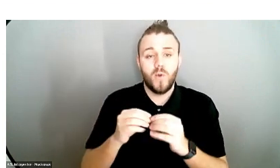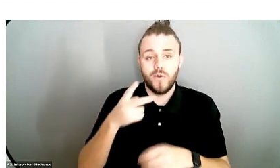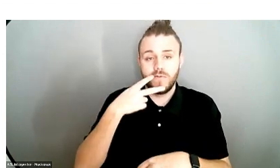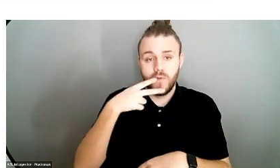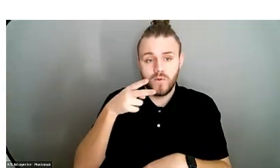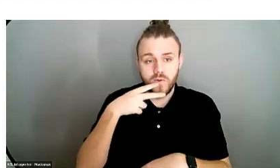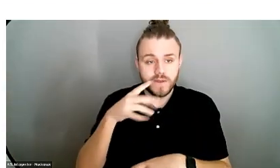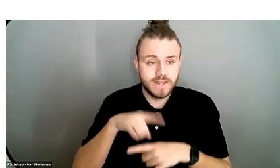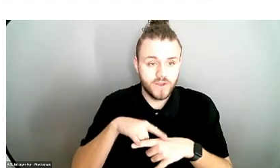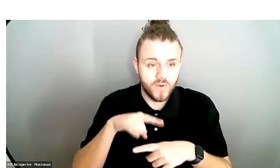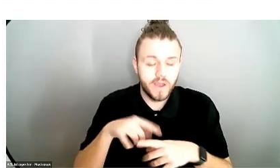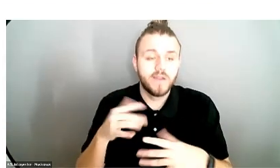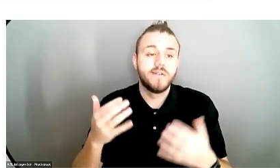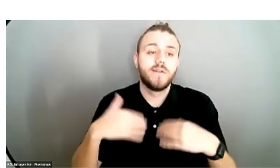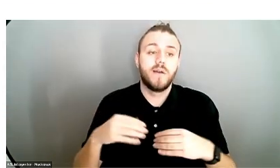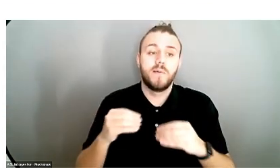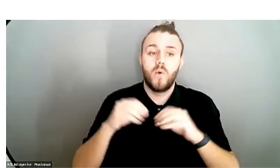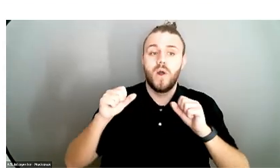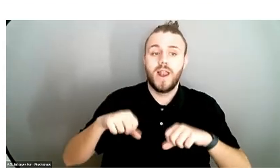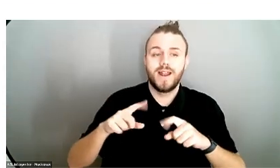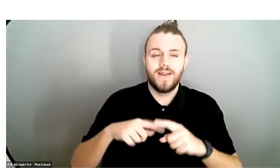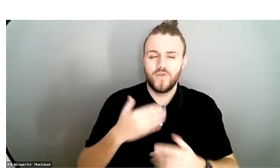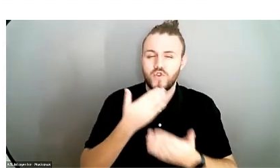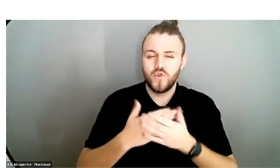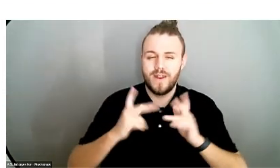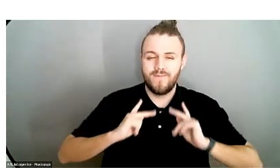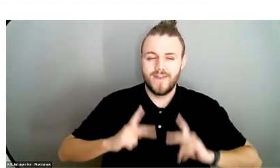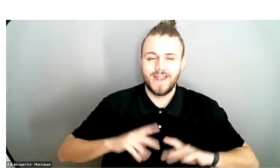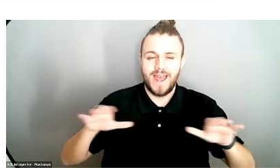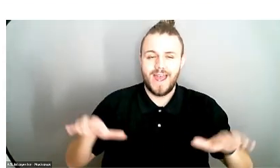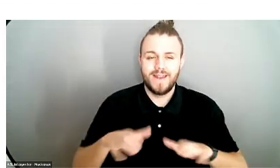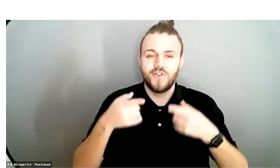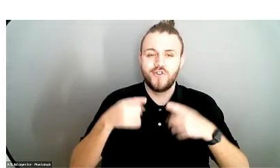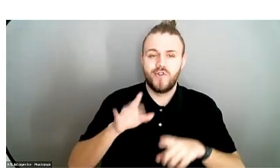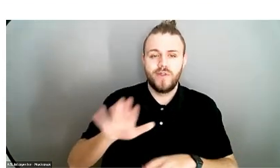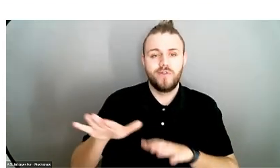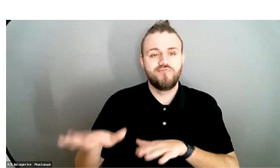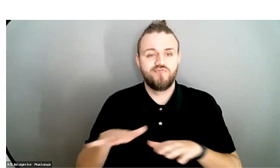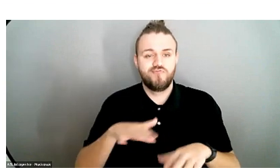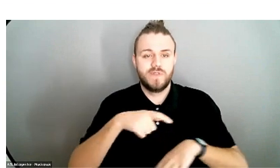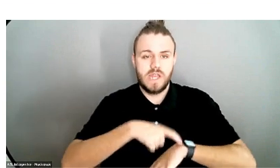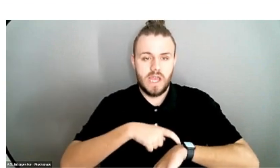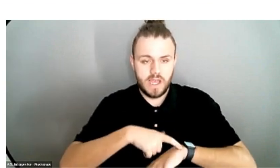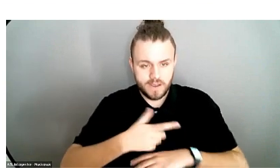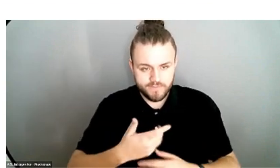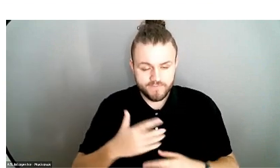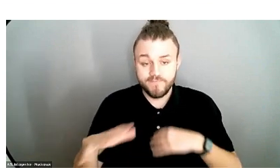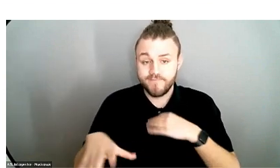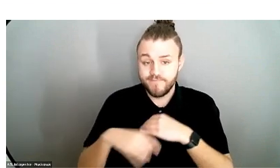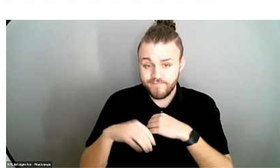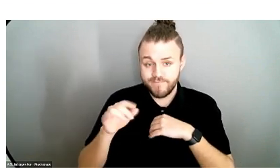and they're less likely to get good physical activity during their leisure time. In addition, adolescents who access